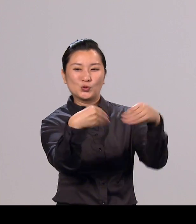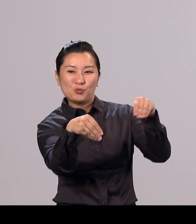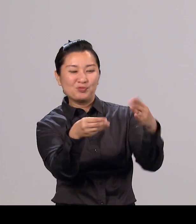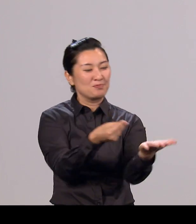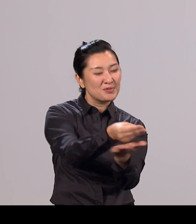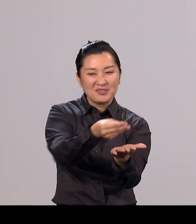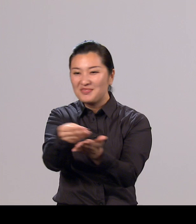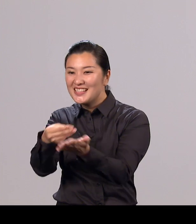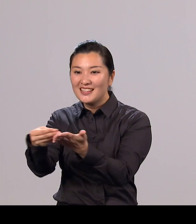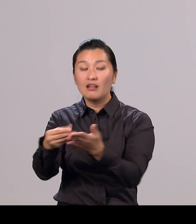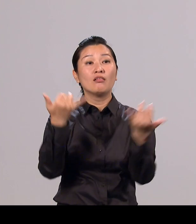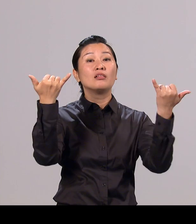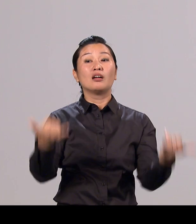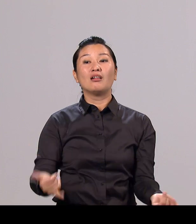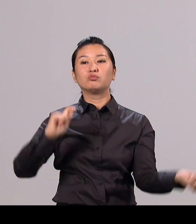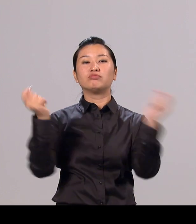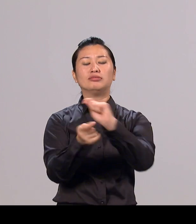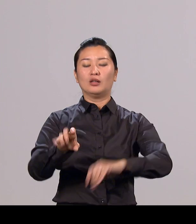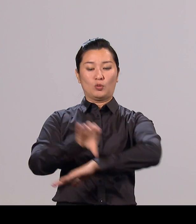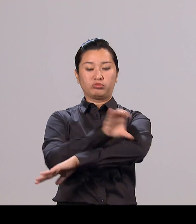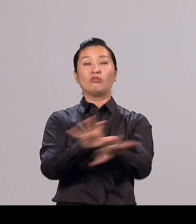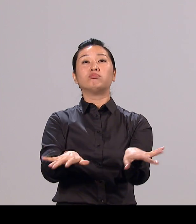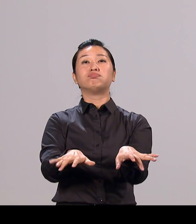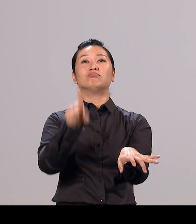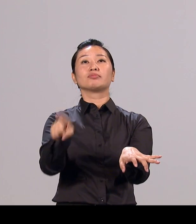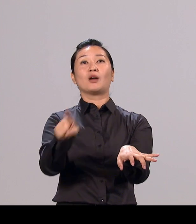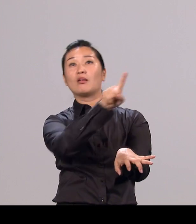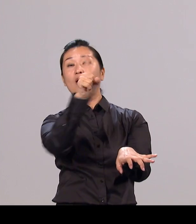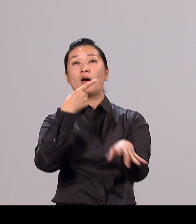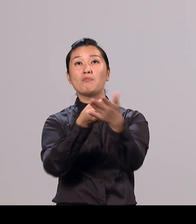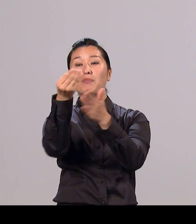collect it for you and deliver the goods to you the next day, to your doorstep